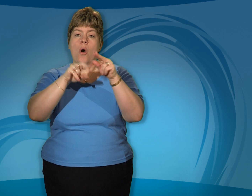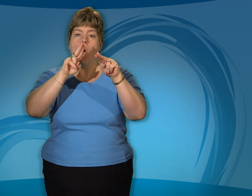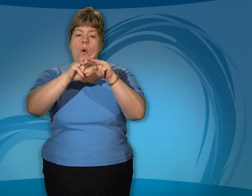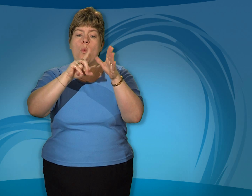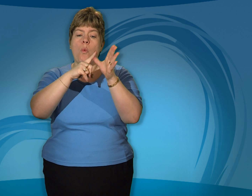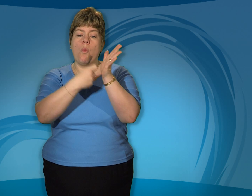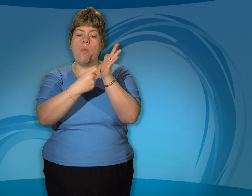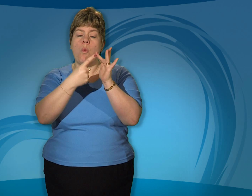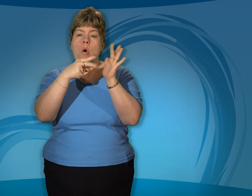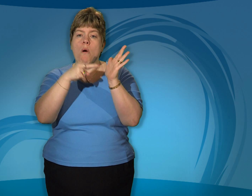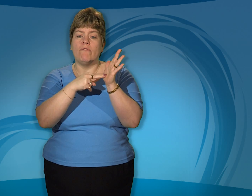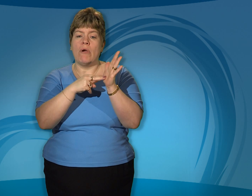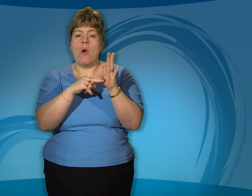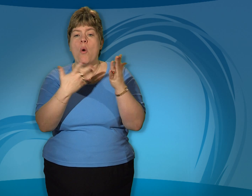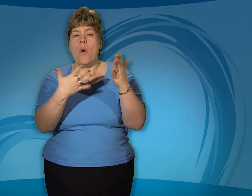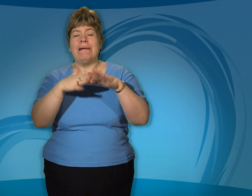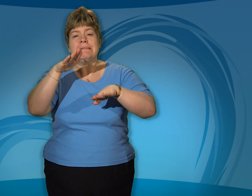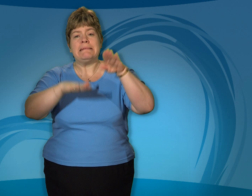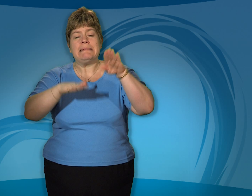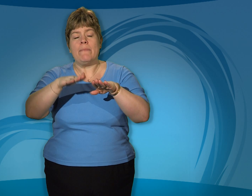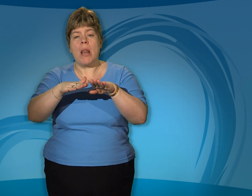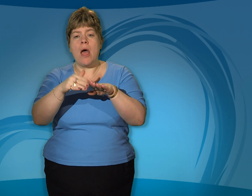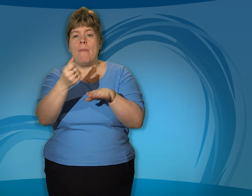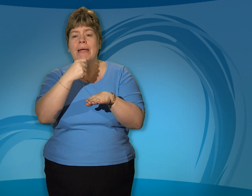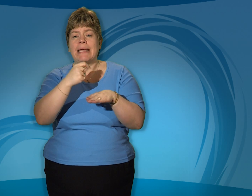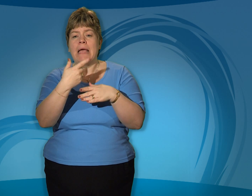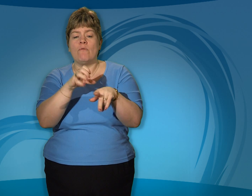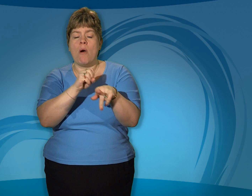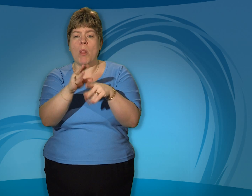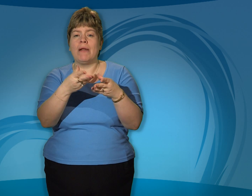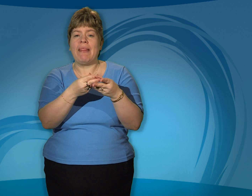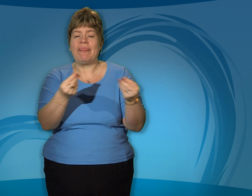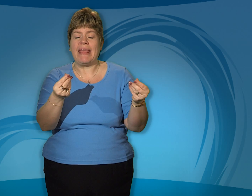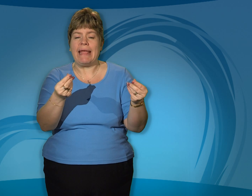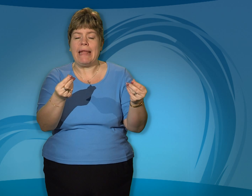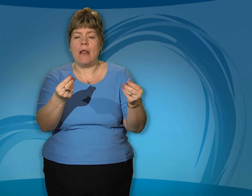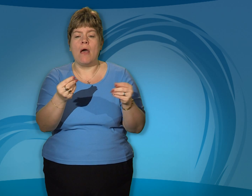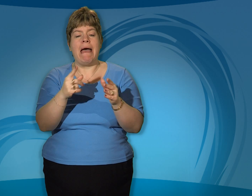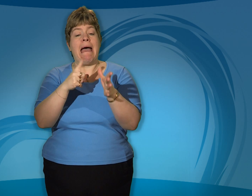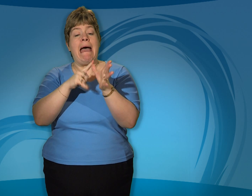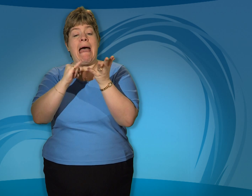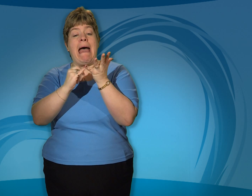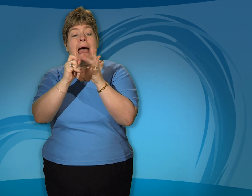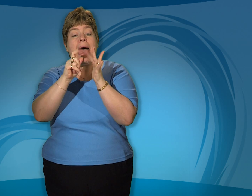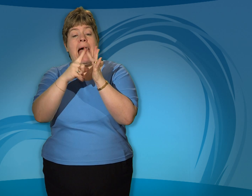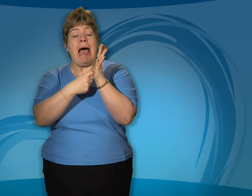If you are taking Warfarin, Clopidogrel, or any other blood thinning drugs, except Aspirin,